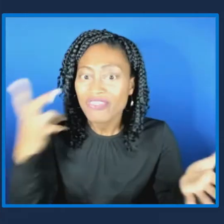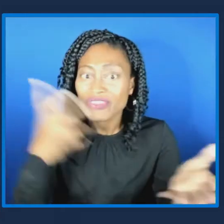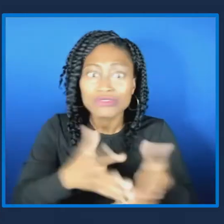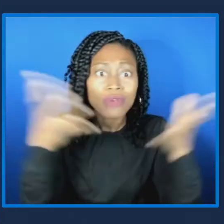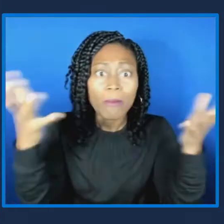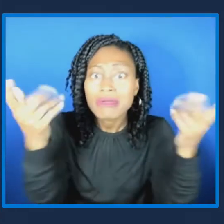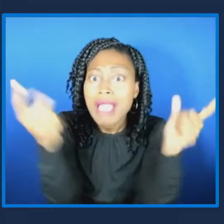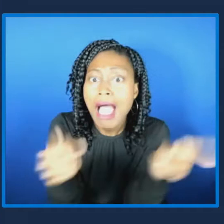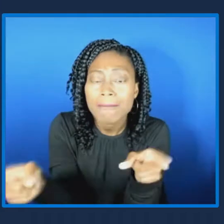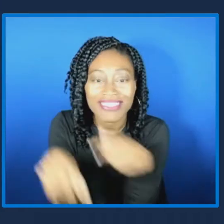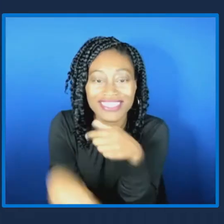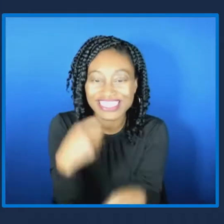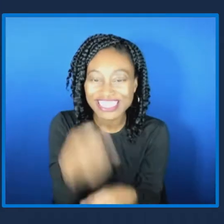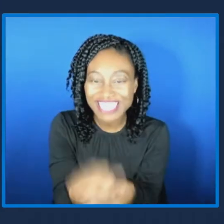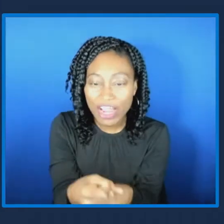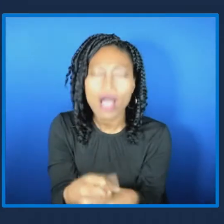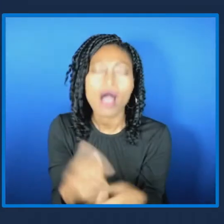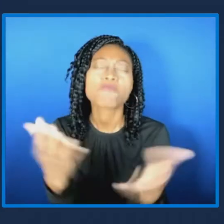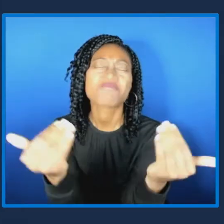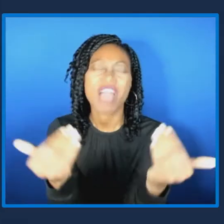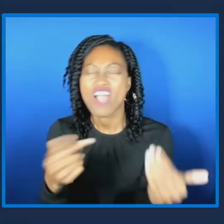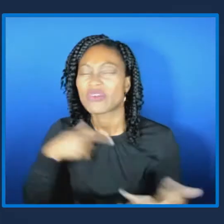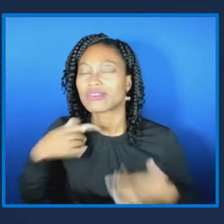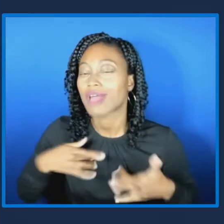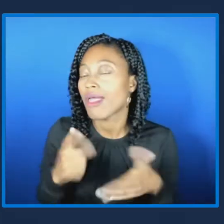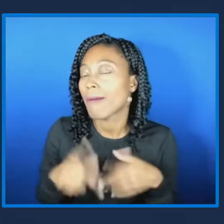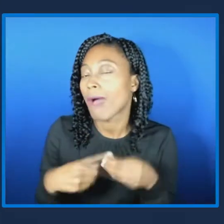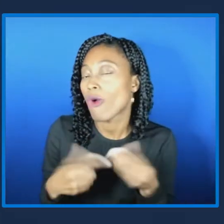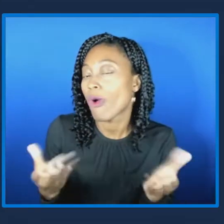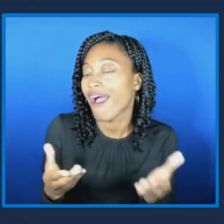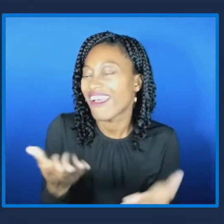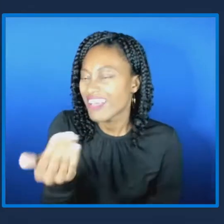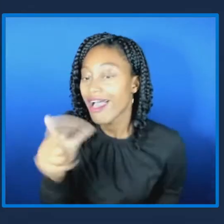Let me ask what are you all excited about? Lizzie let's start with you.